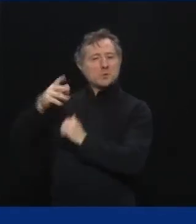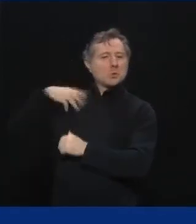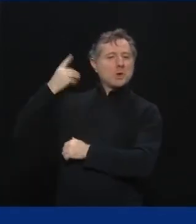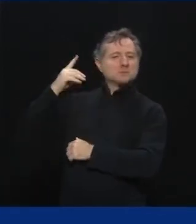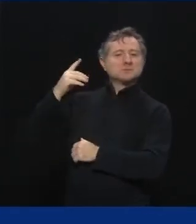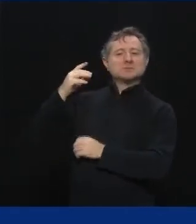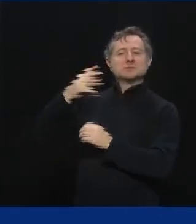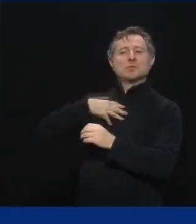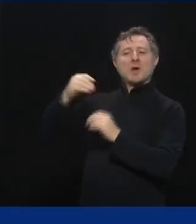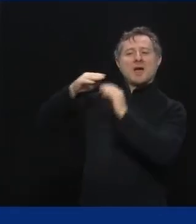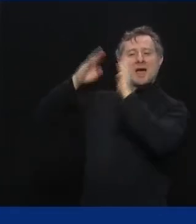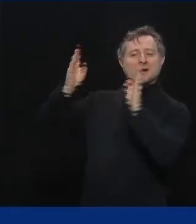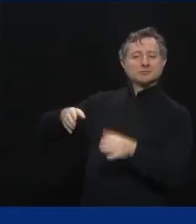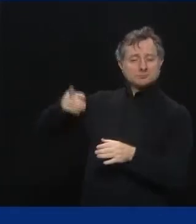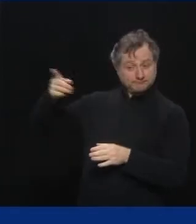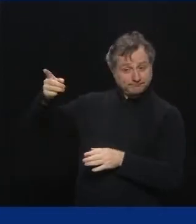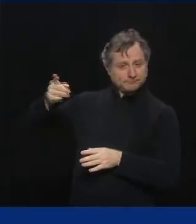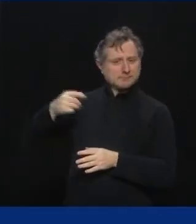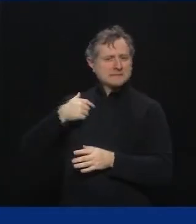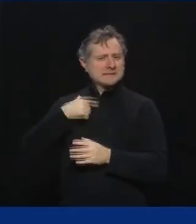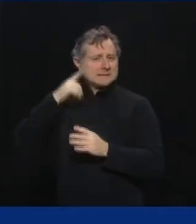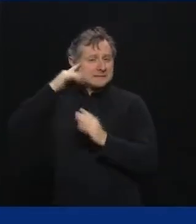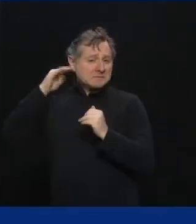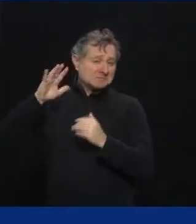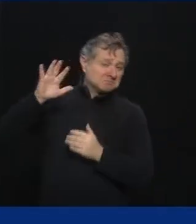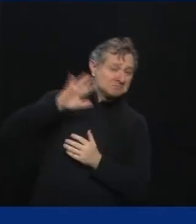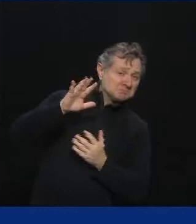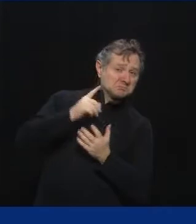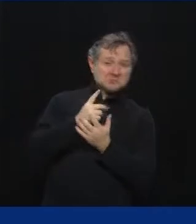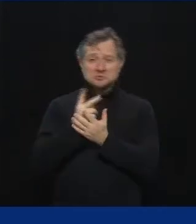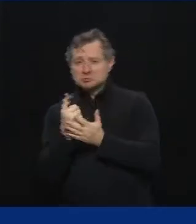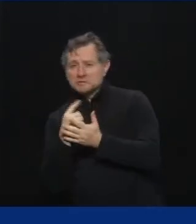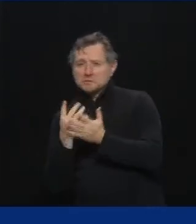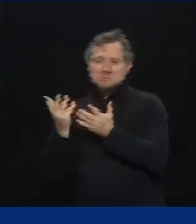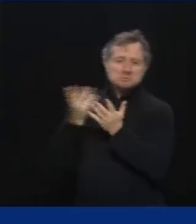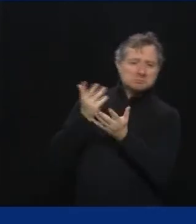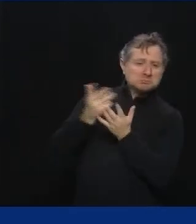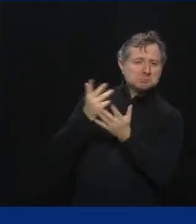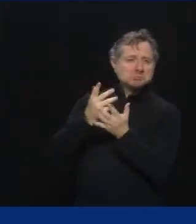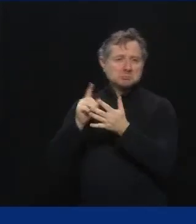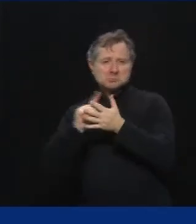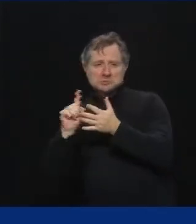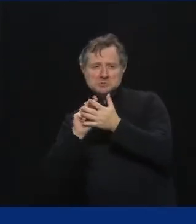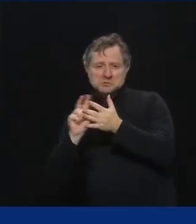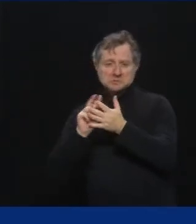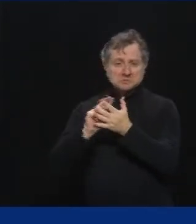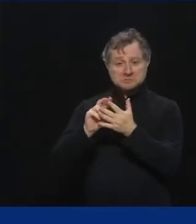WE HAVE BEEN HAVING, AGAIN, I MENTIONED LAST WEEK CONVERSATIONS WITH THE WHITE HOUSE TO PREPARE FOR THE